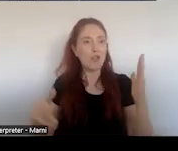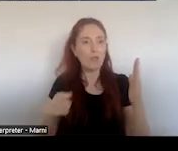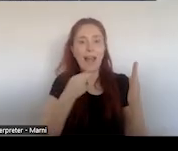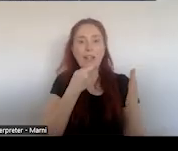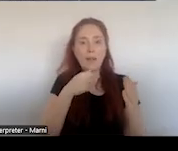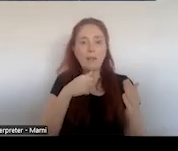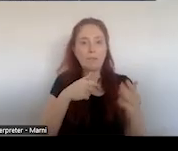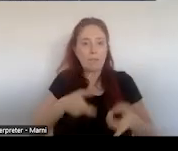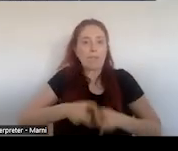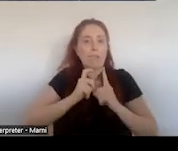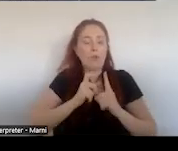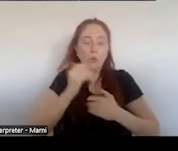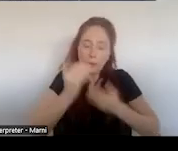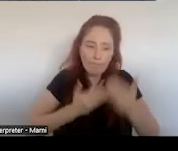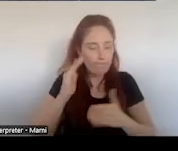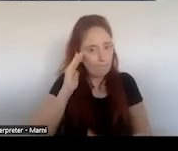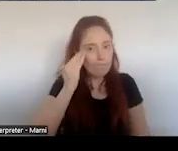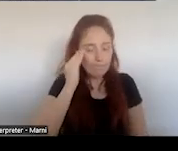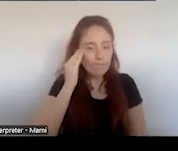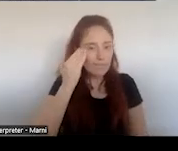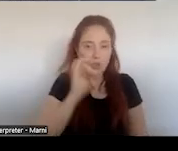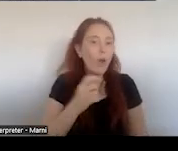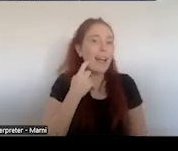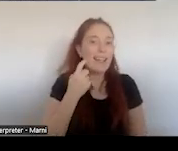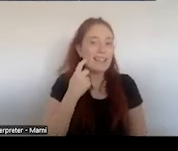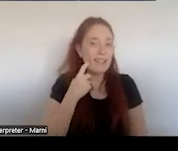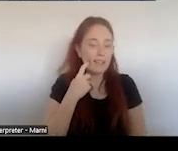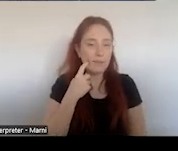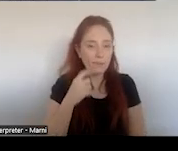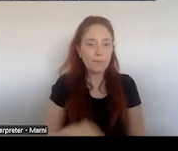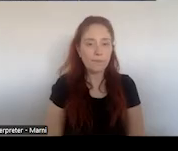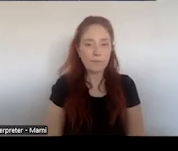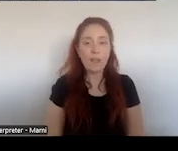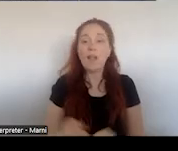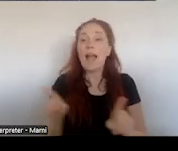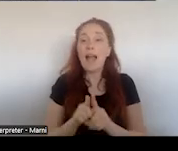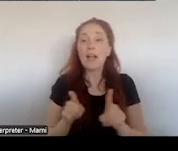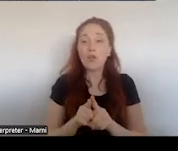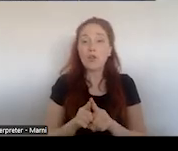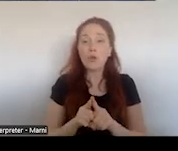We also were very aware that there are varying levels of accessibility and disability confidence